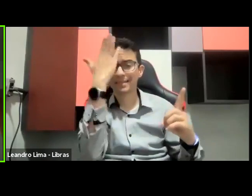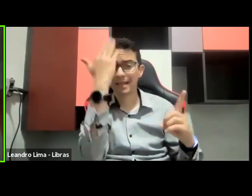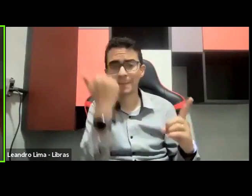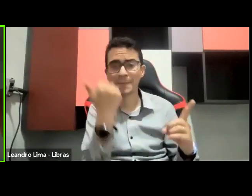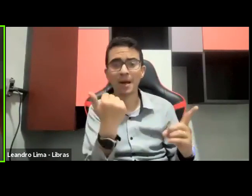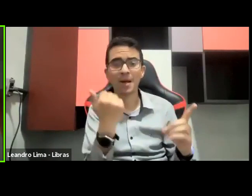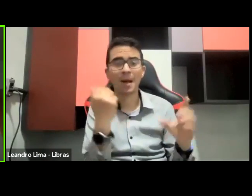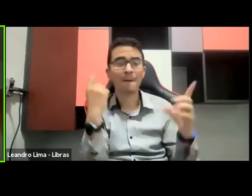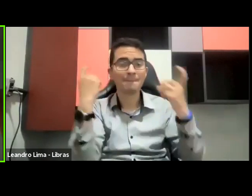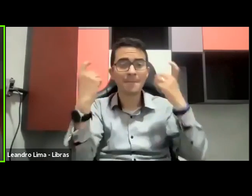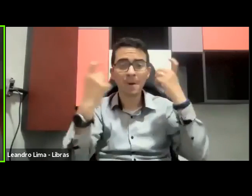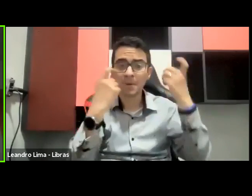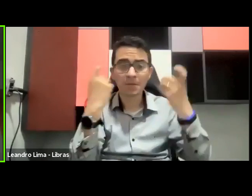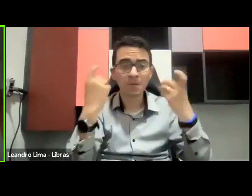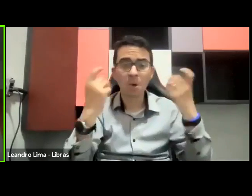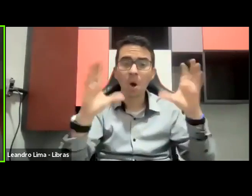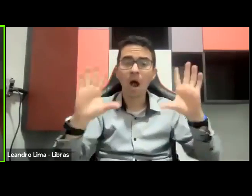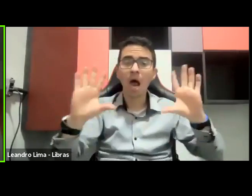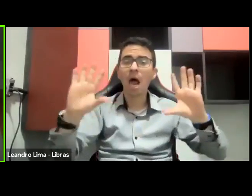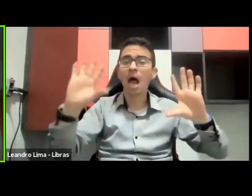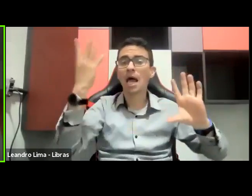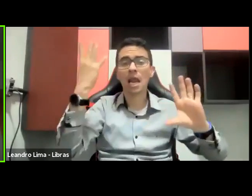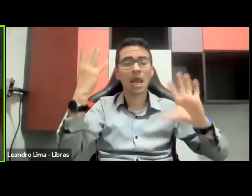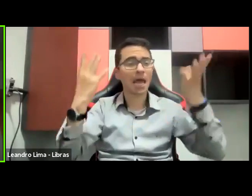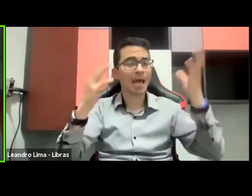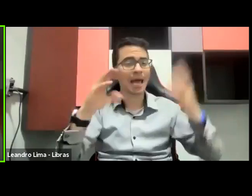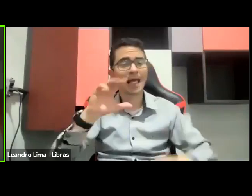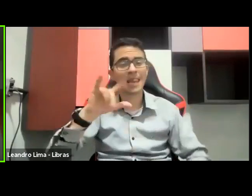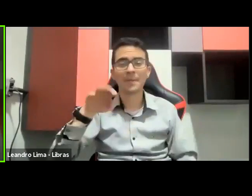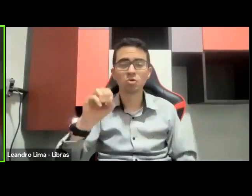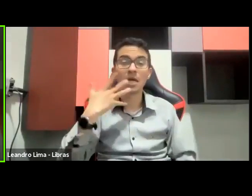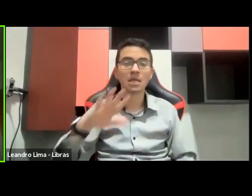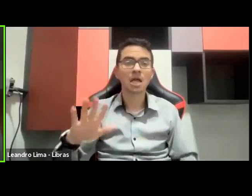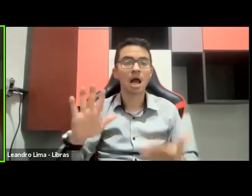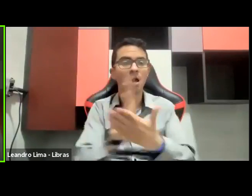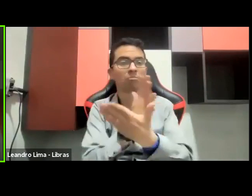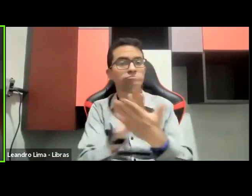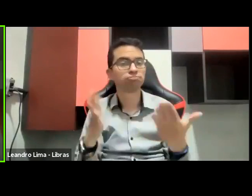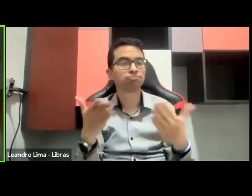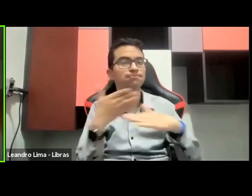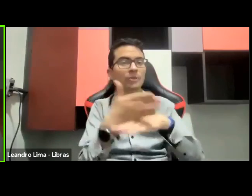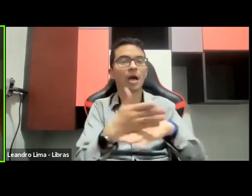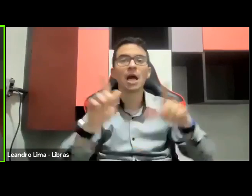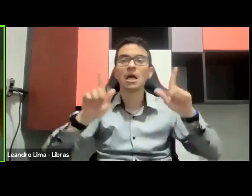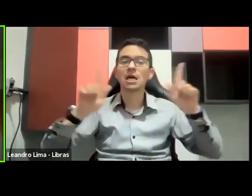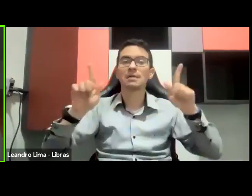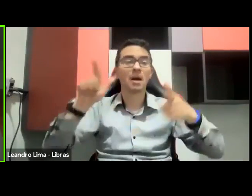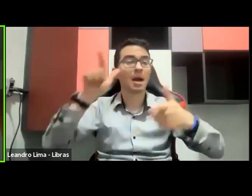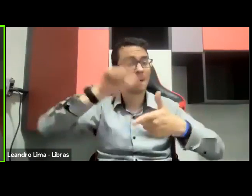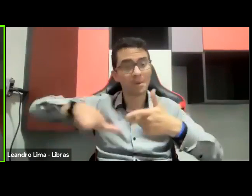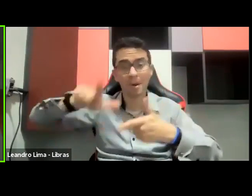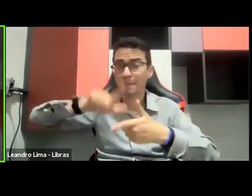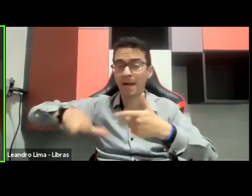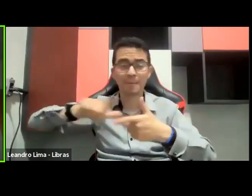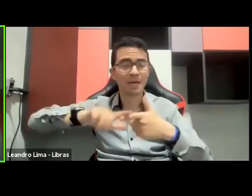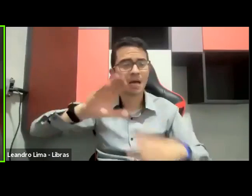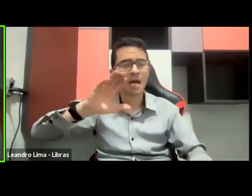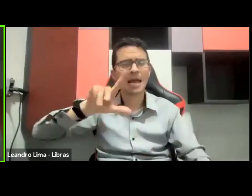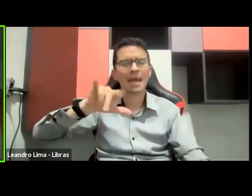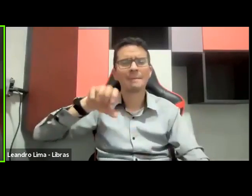children. are more moral concerns. there they are concerned so humor they are concerned so human rights, equality.